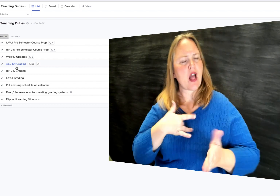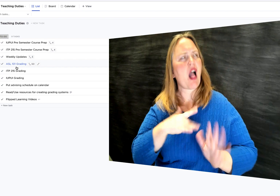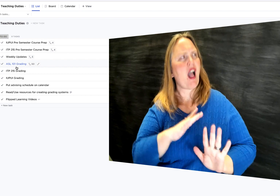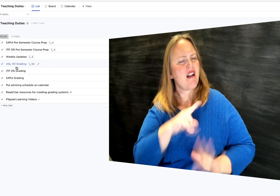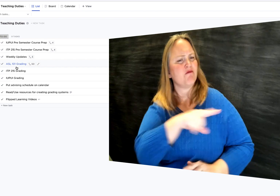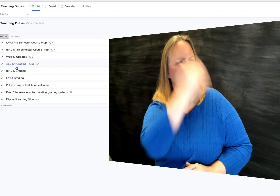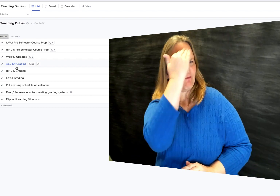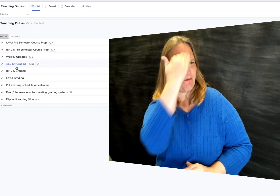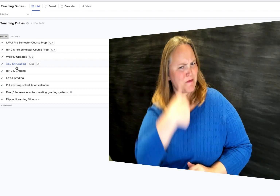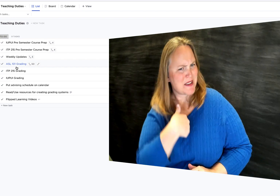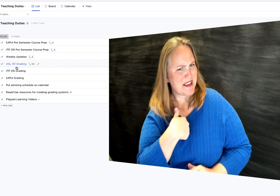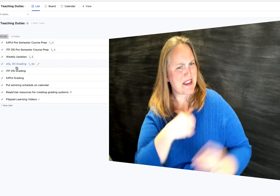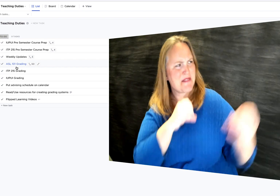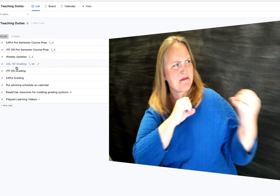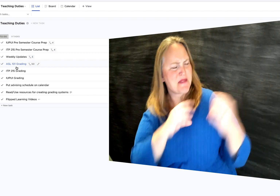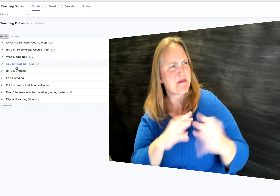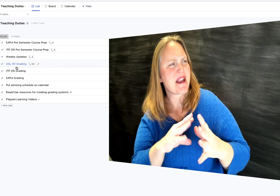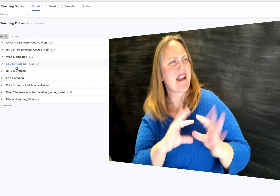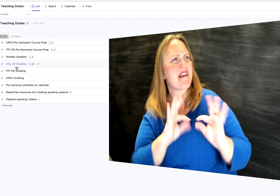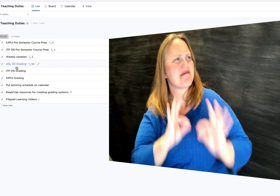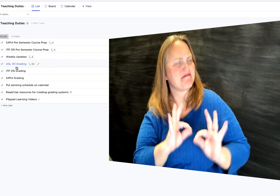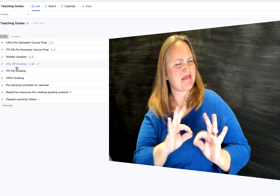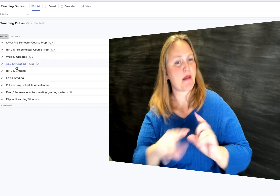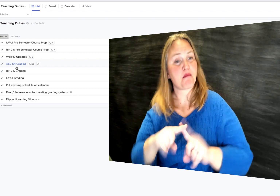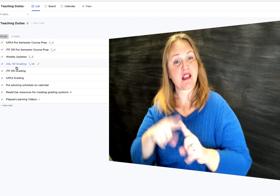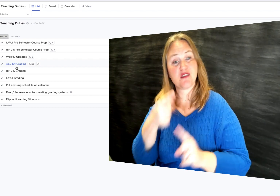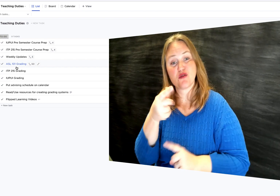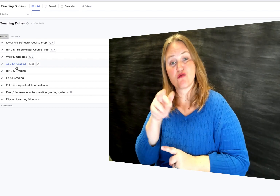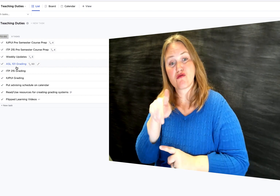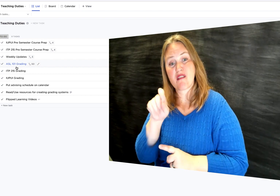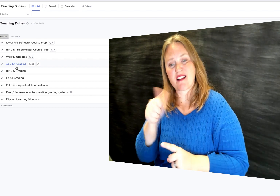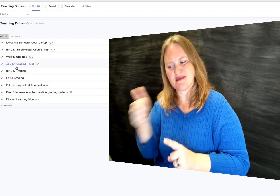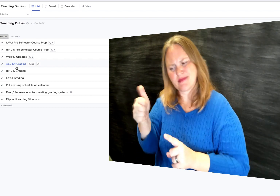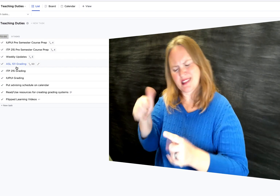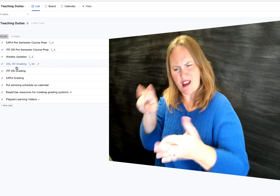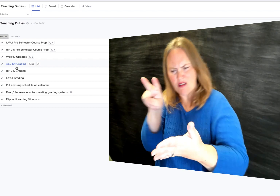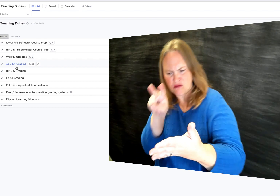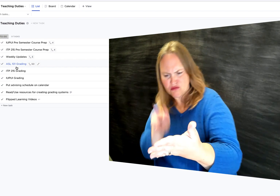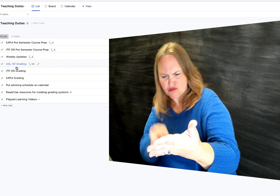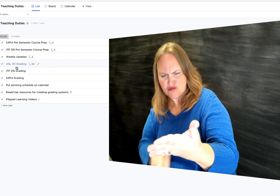and allows them to keep track of their grades. Some of their work,